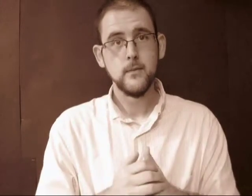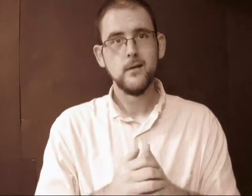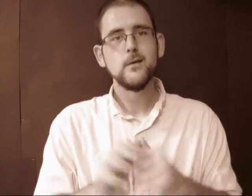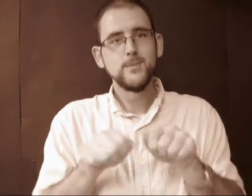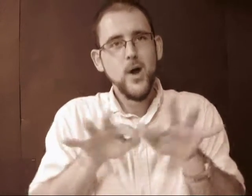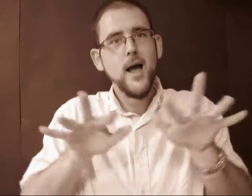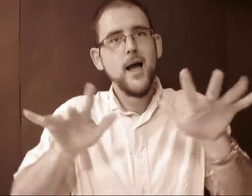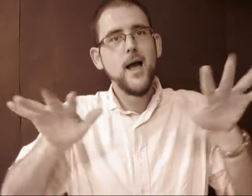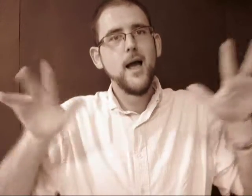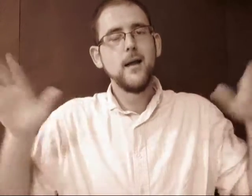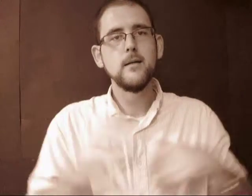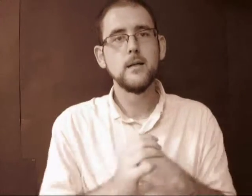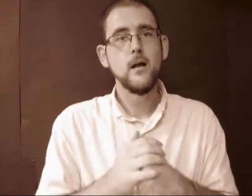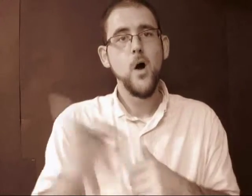thereby spreading it further.